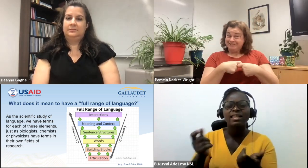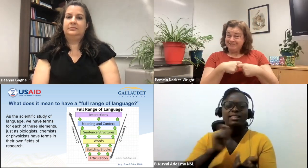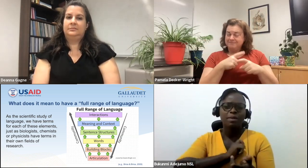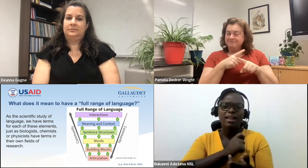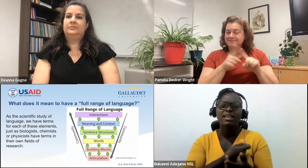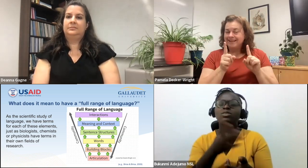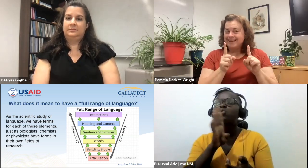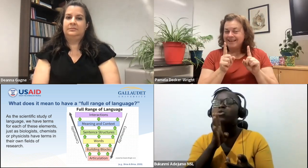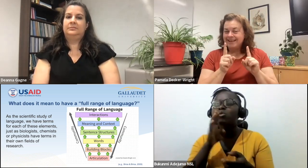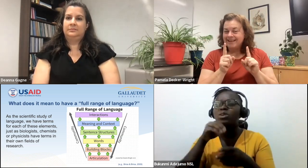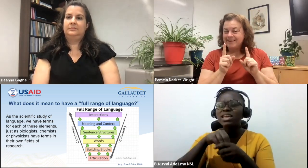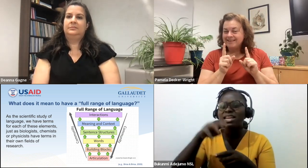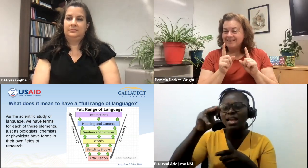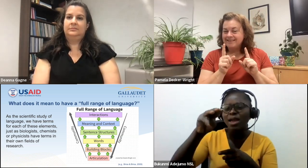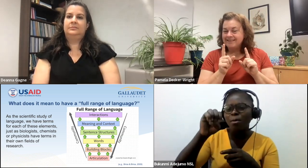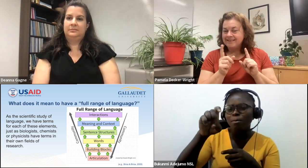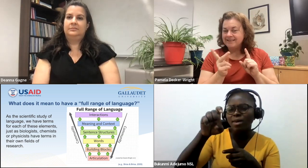both of them would be considered Spanish.